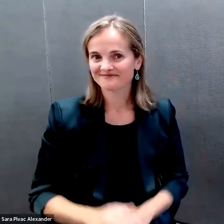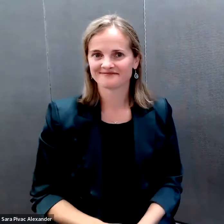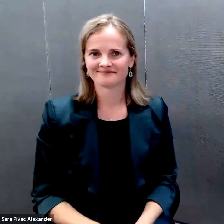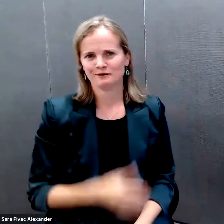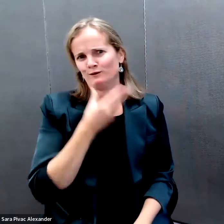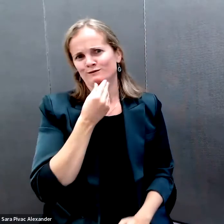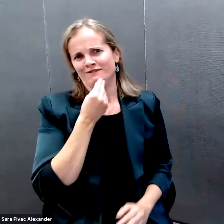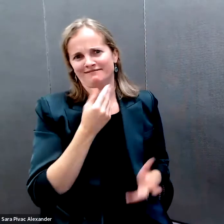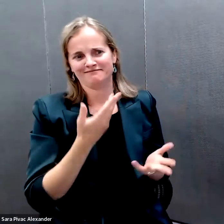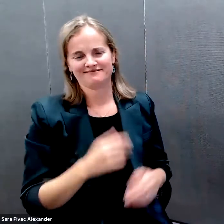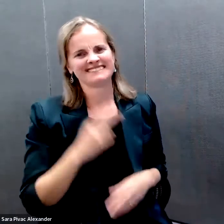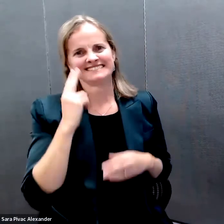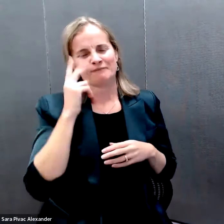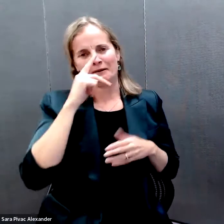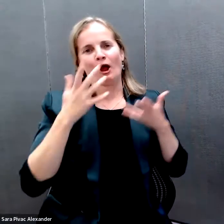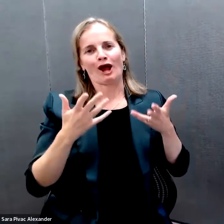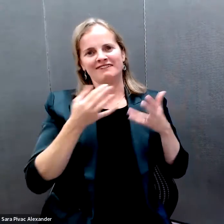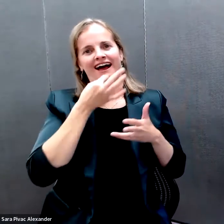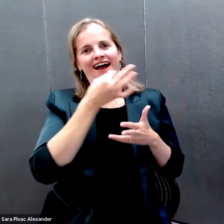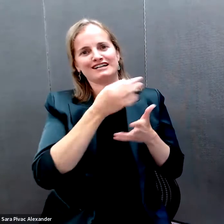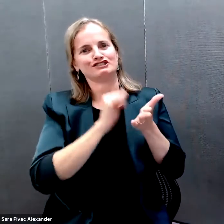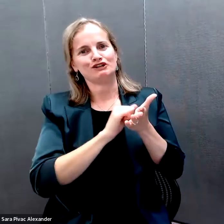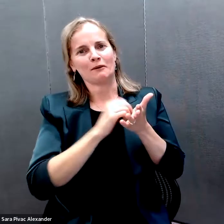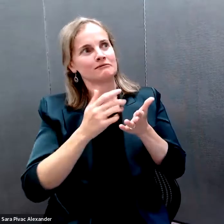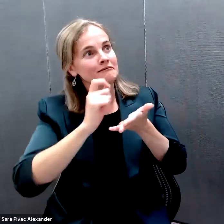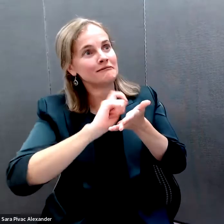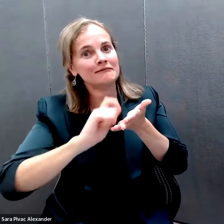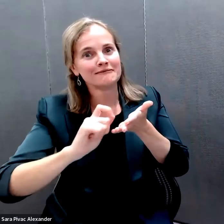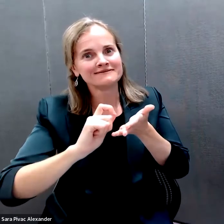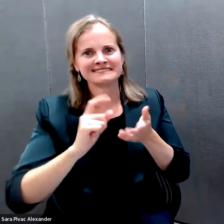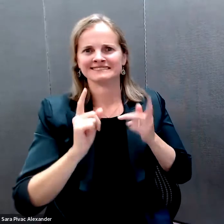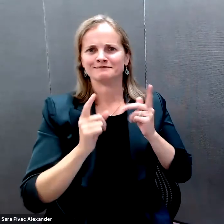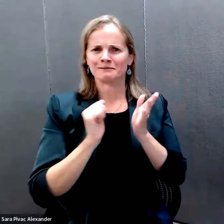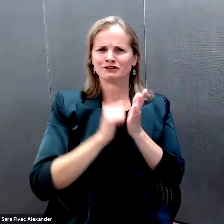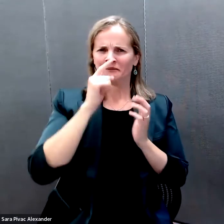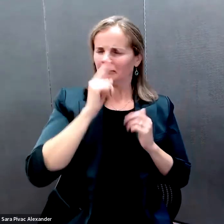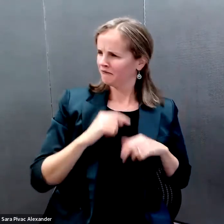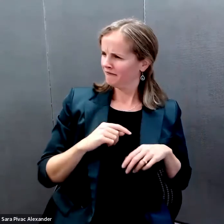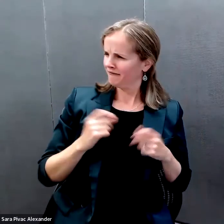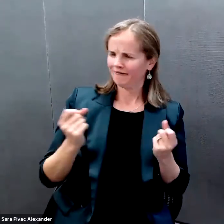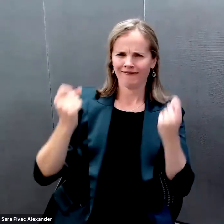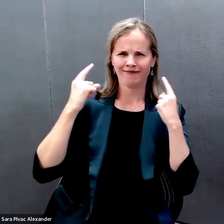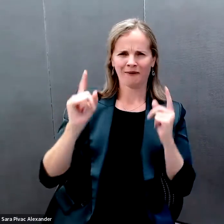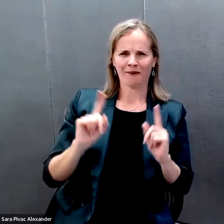which makes it a question and that's a really useful phrase deaf people will often ask in a shock they'll do that they'll say can you write